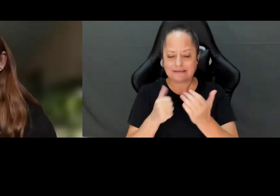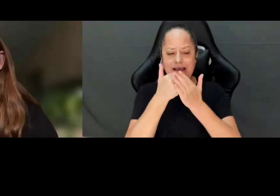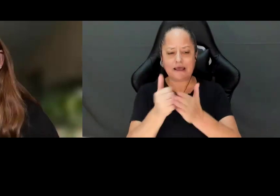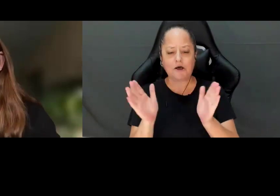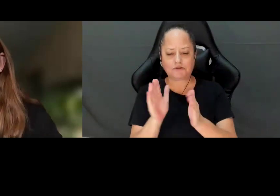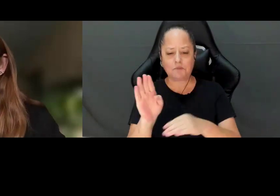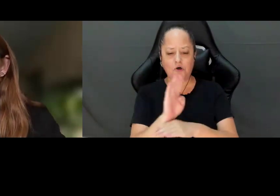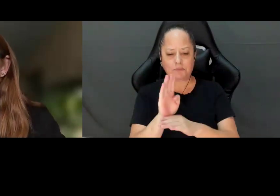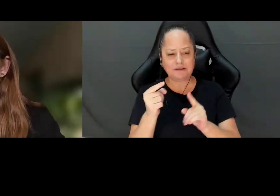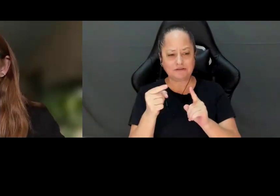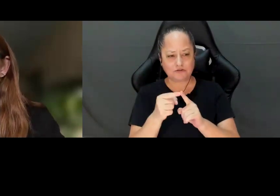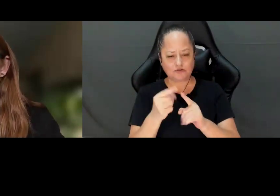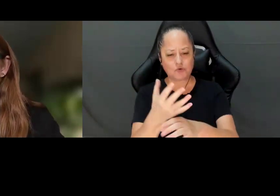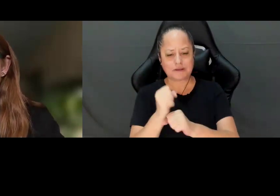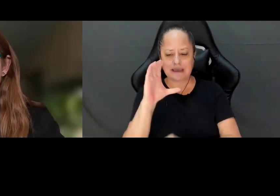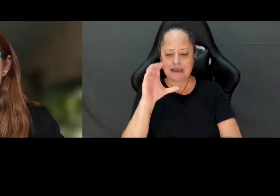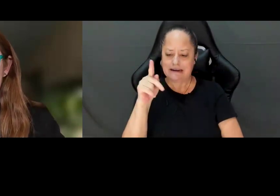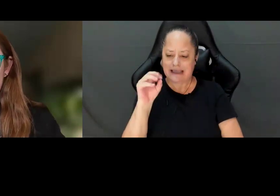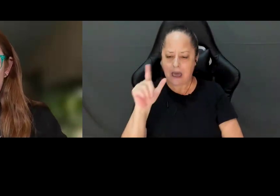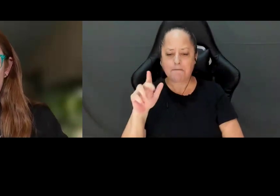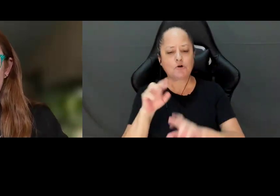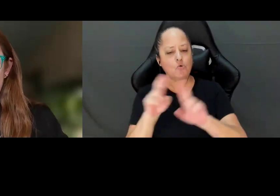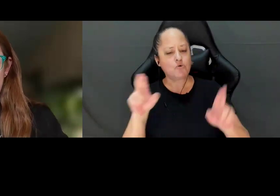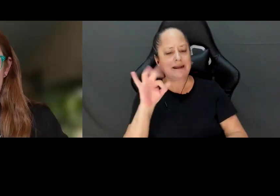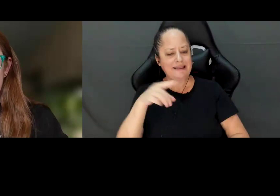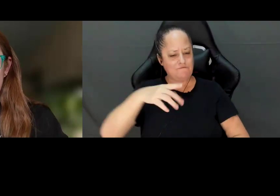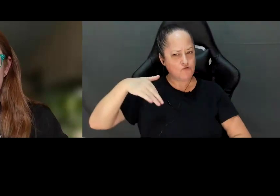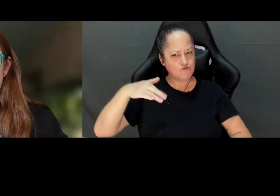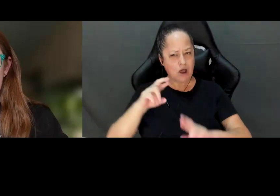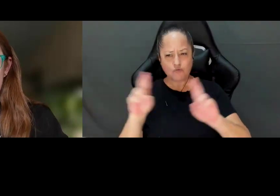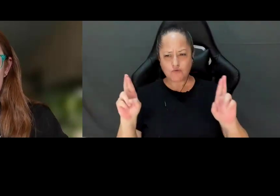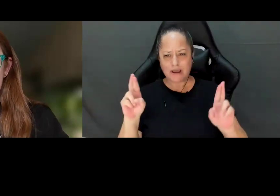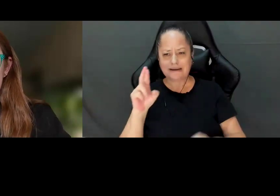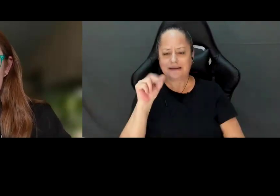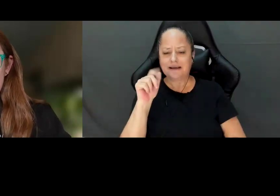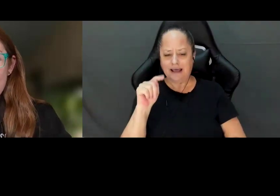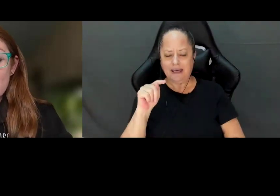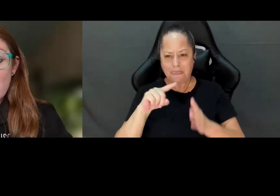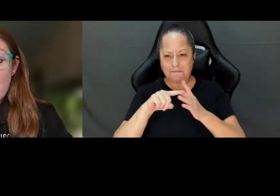of get capital ready if they are not ready at the outset.